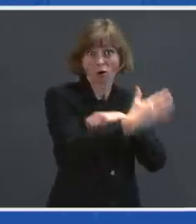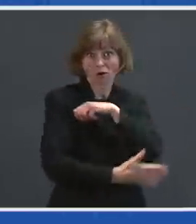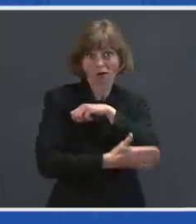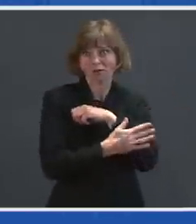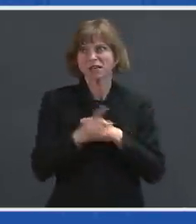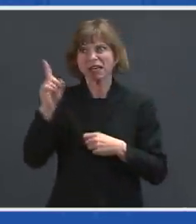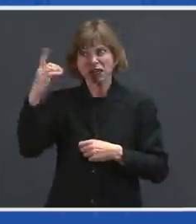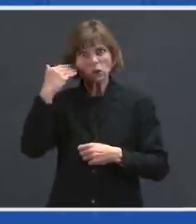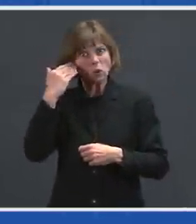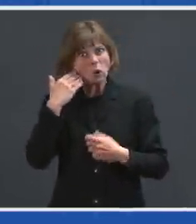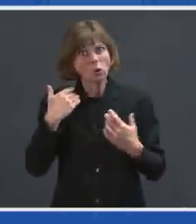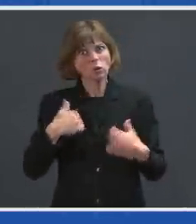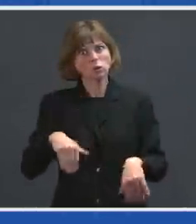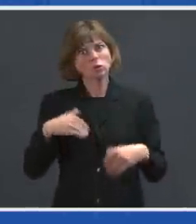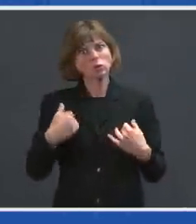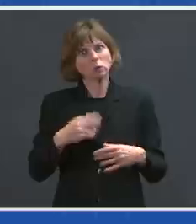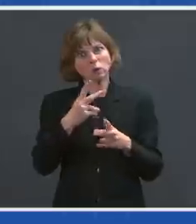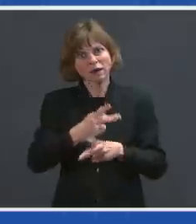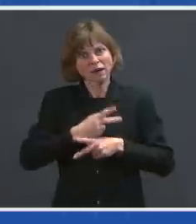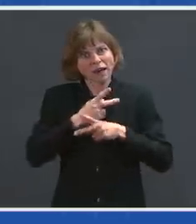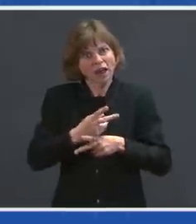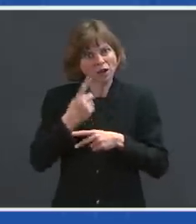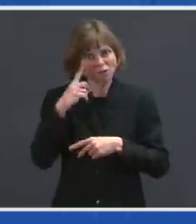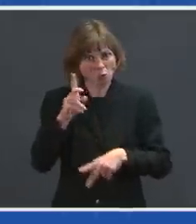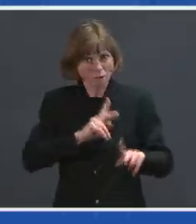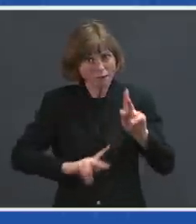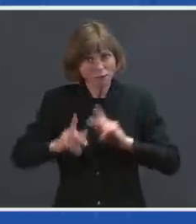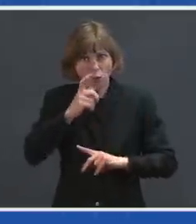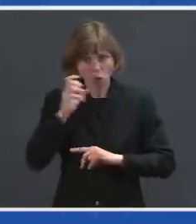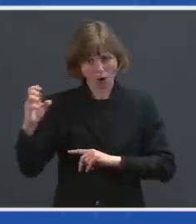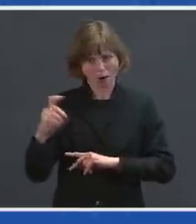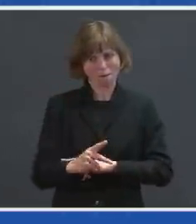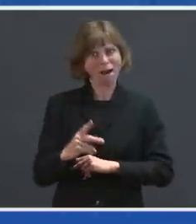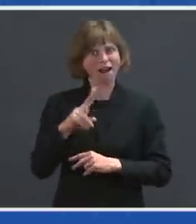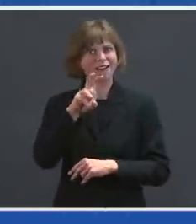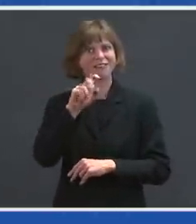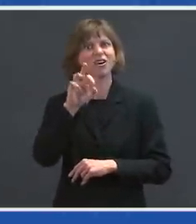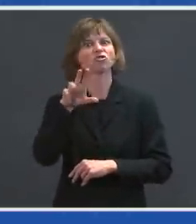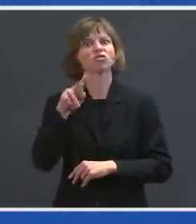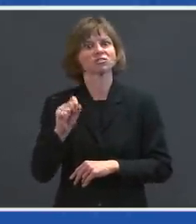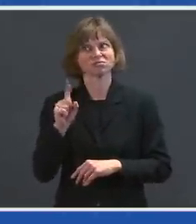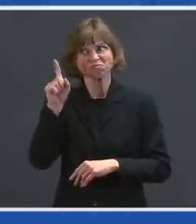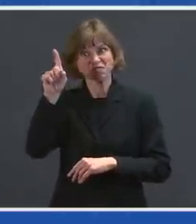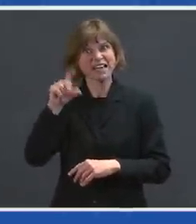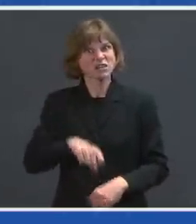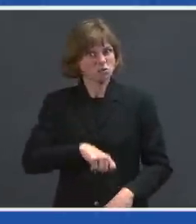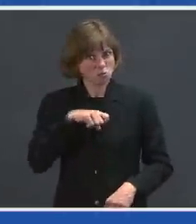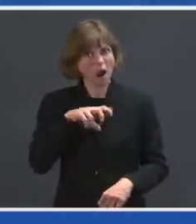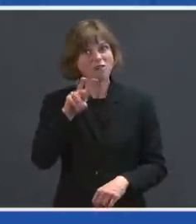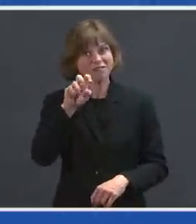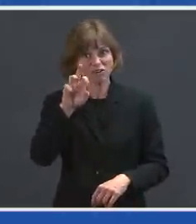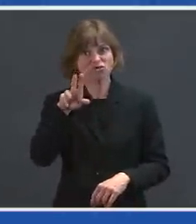have for returning veterans. And he's so proud of Beau. He's concerned about other veterans